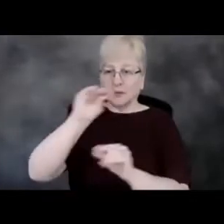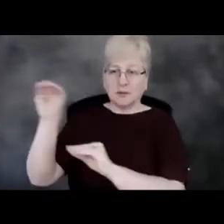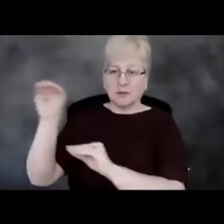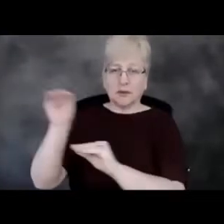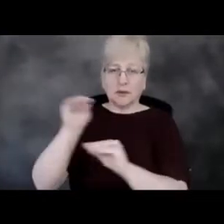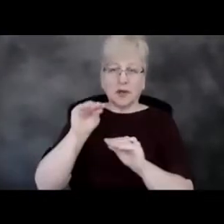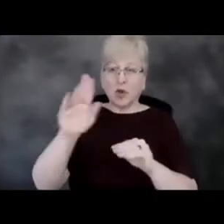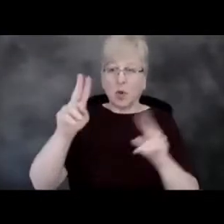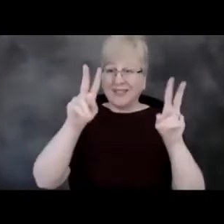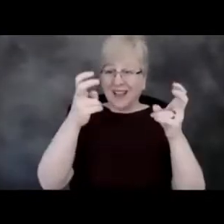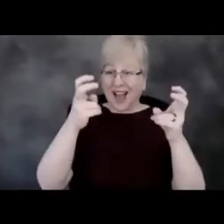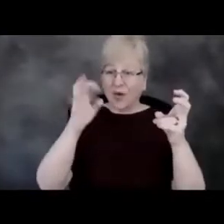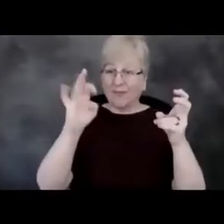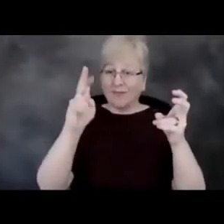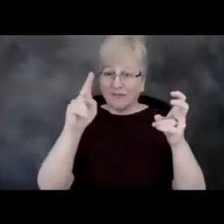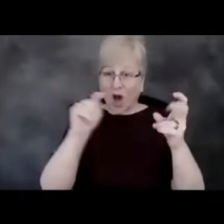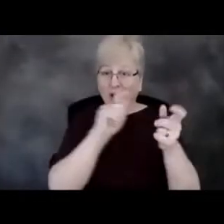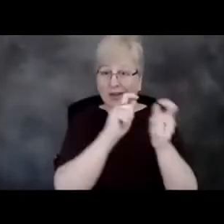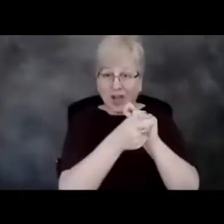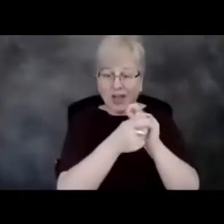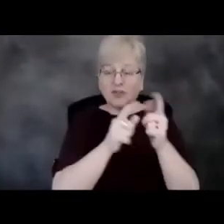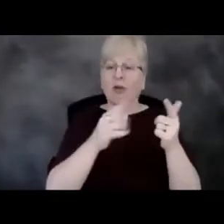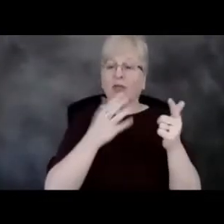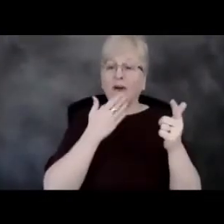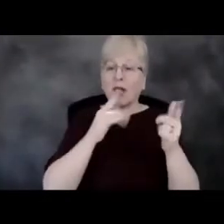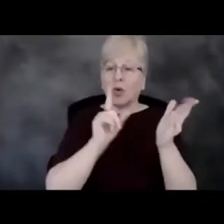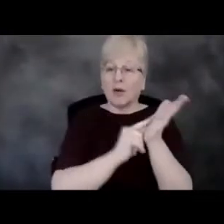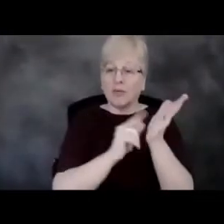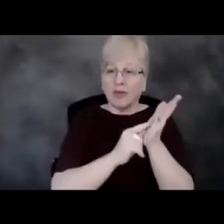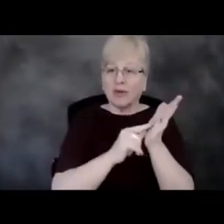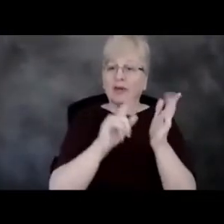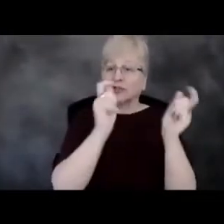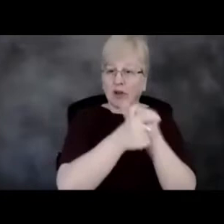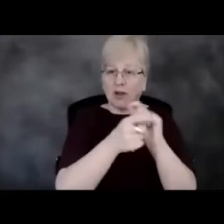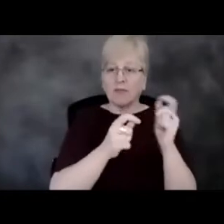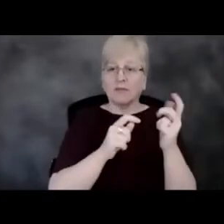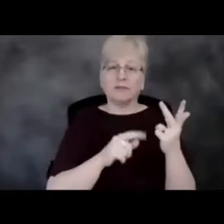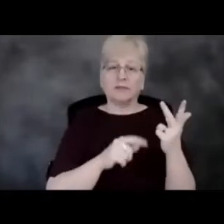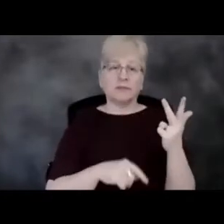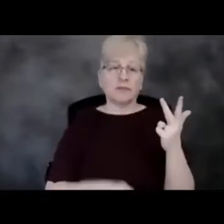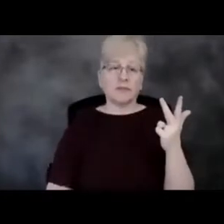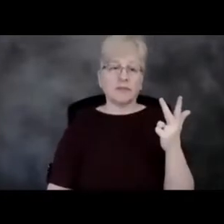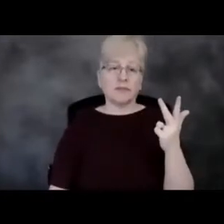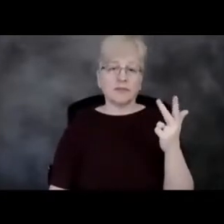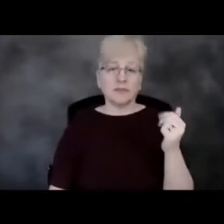you can change or title font color, 16:43:19 and you can also decide that you